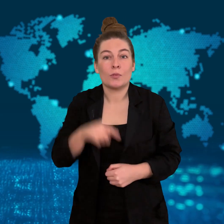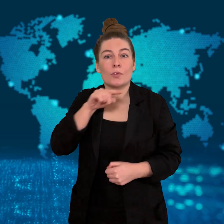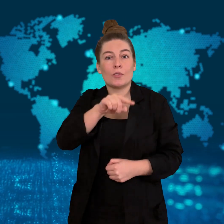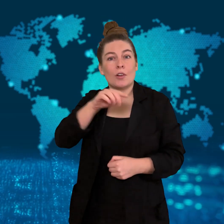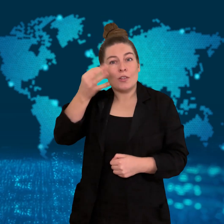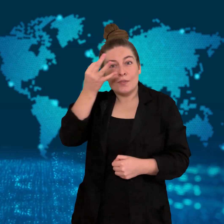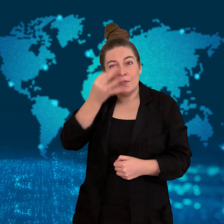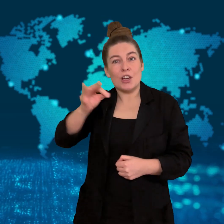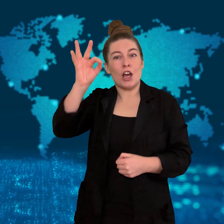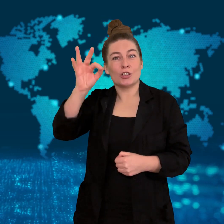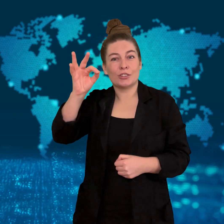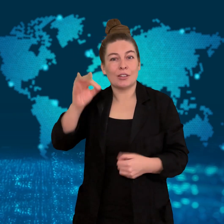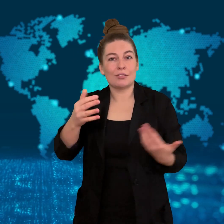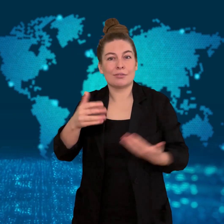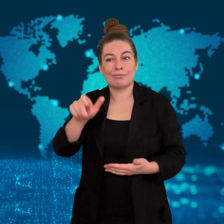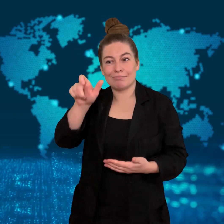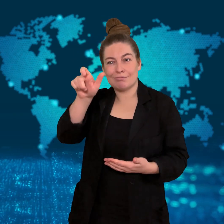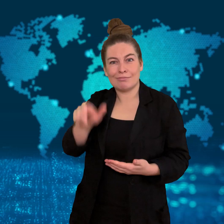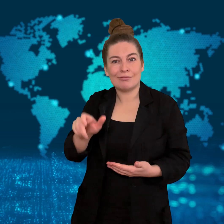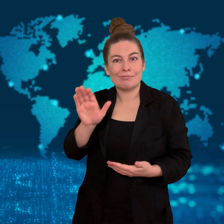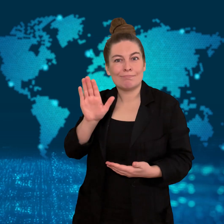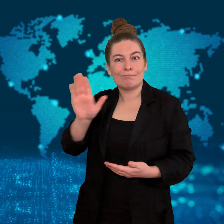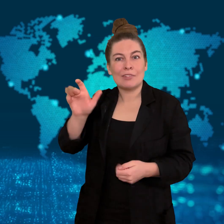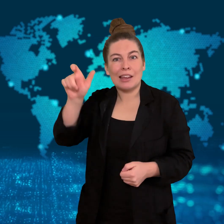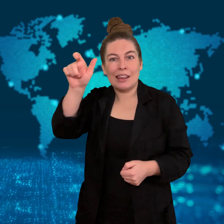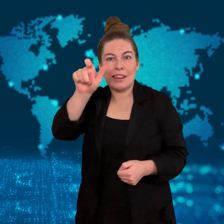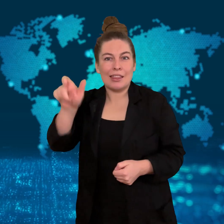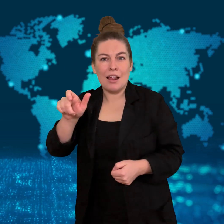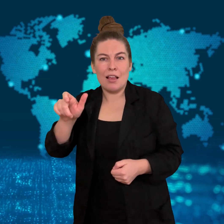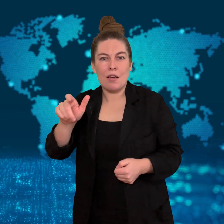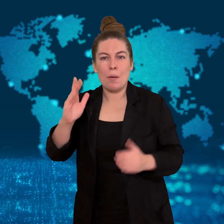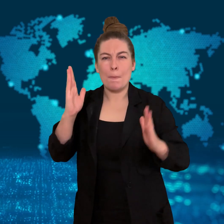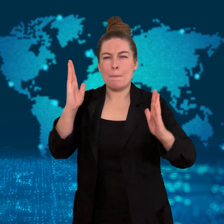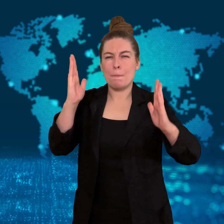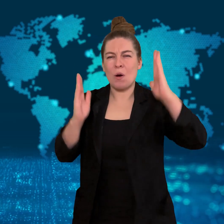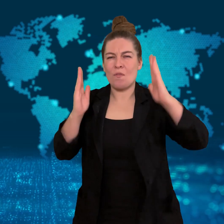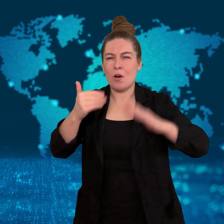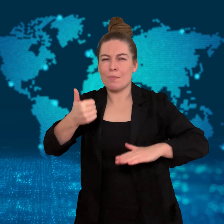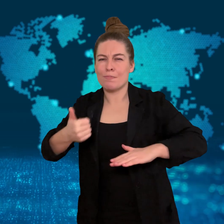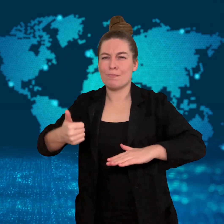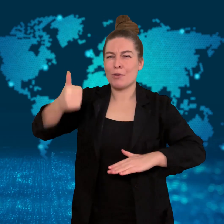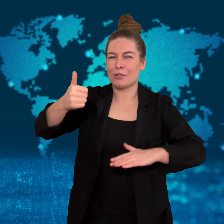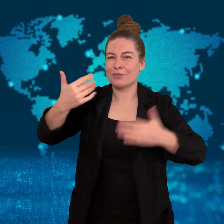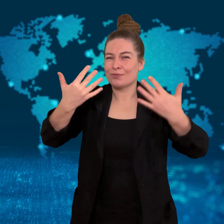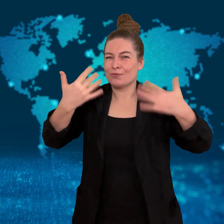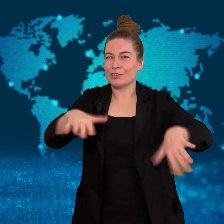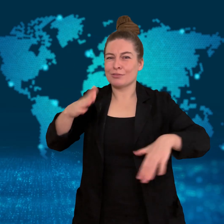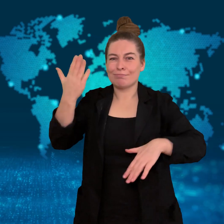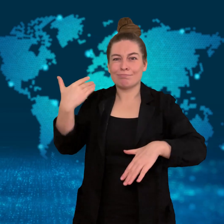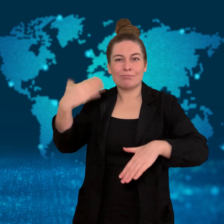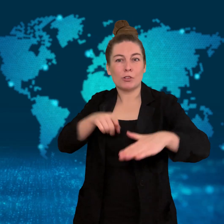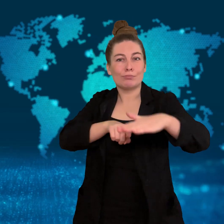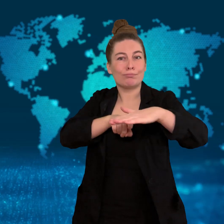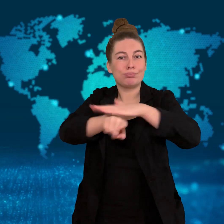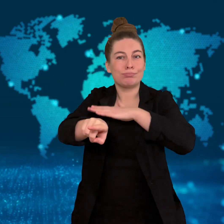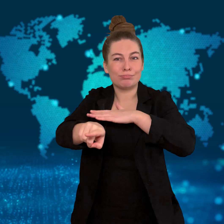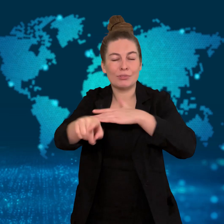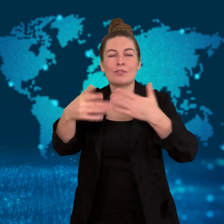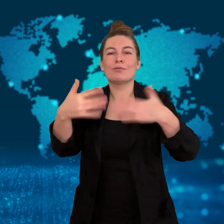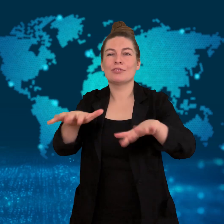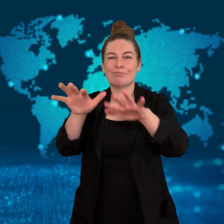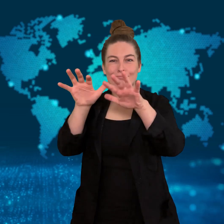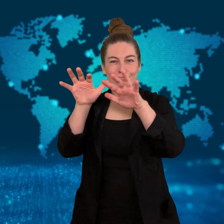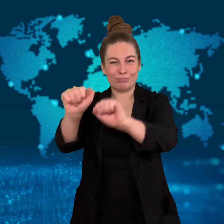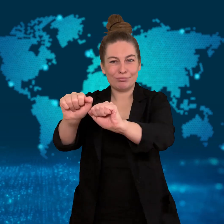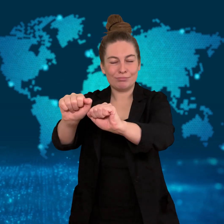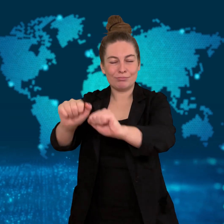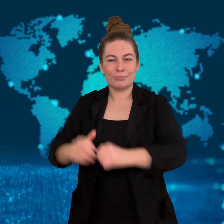Italian mafia boss arrested